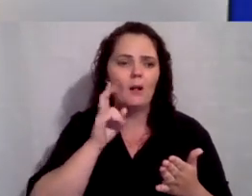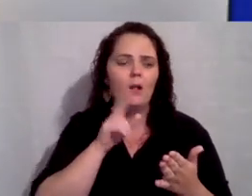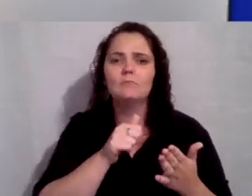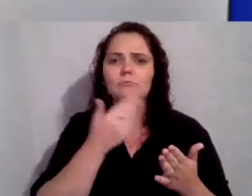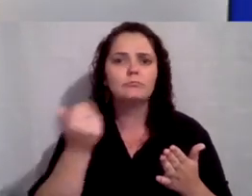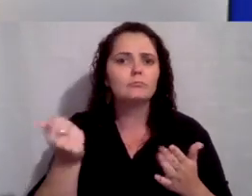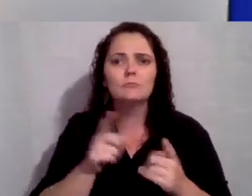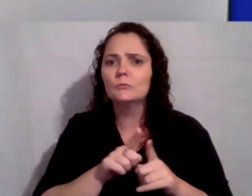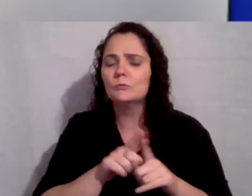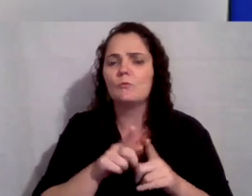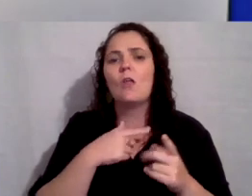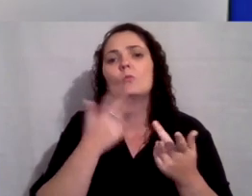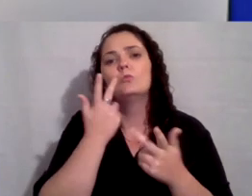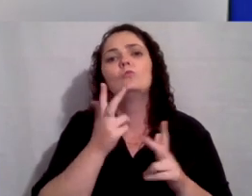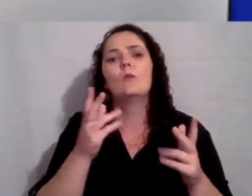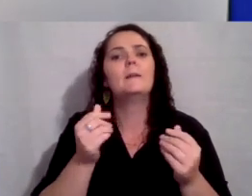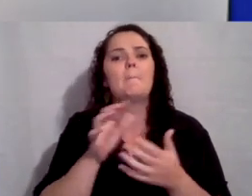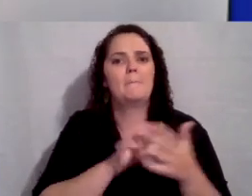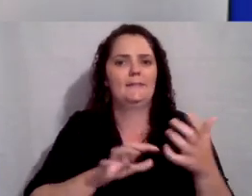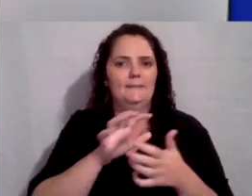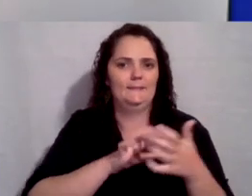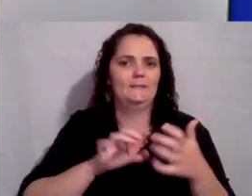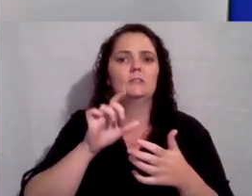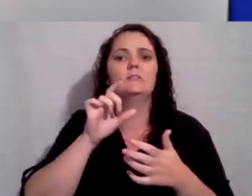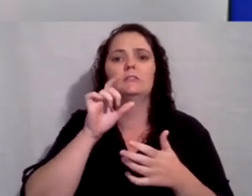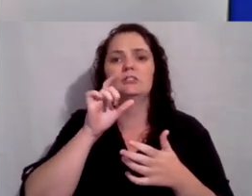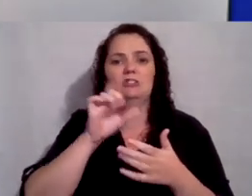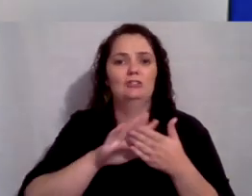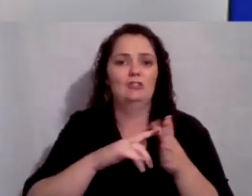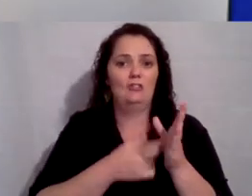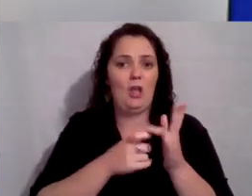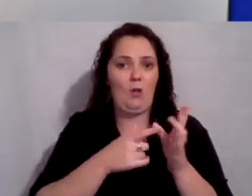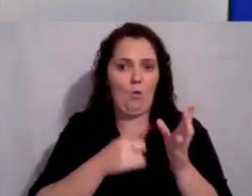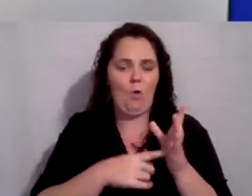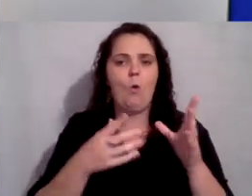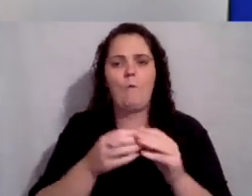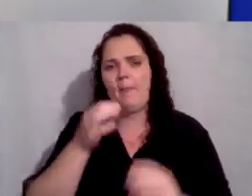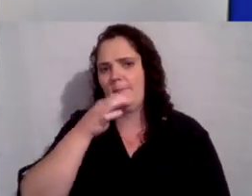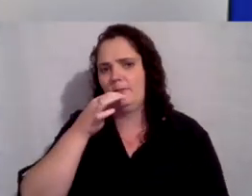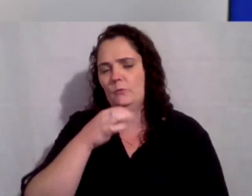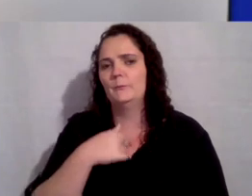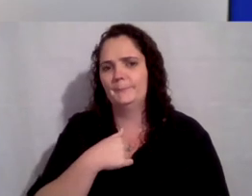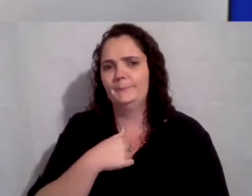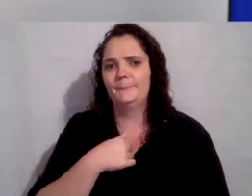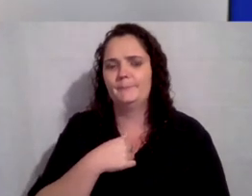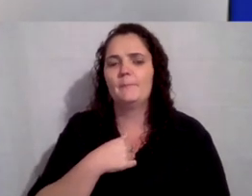And I’ll be demonstrating a little bit of both for you here tonight, a little bit in charcoal and I'll also show you pencil. I'm going to work primarily in charcoal, not